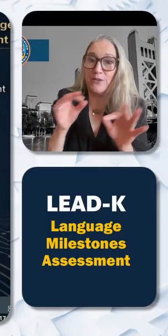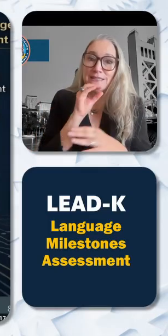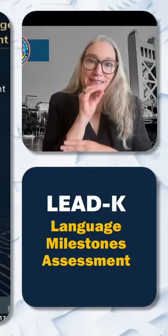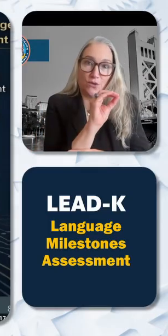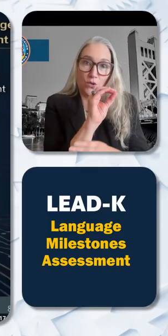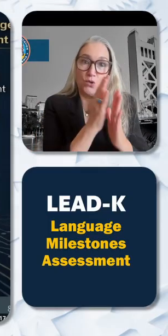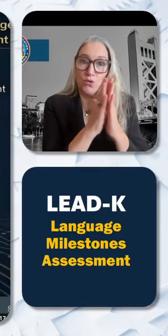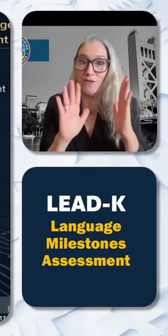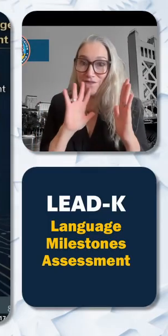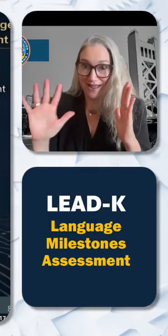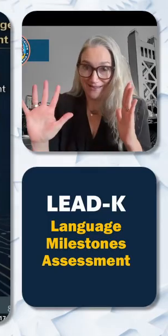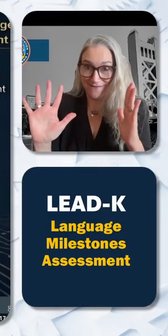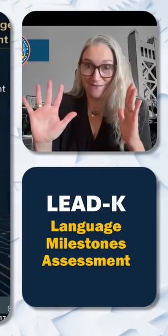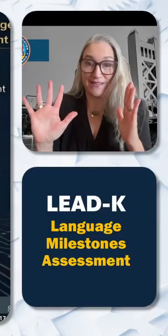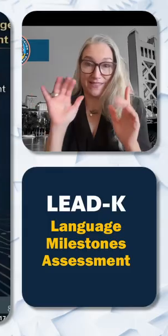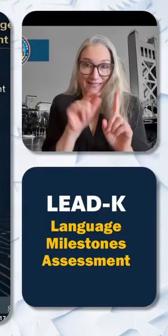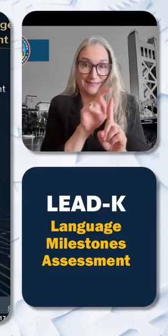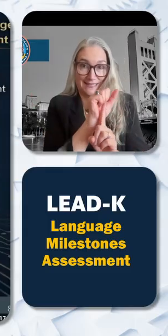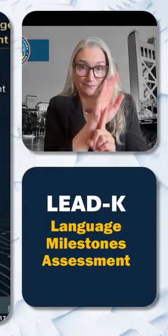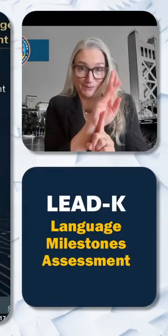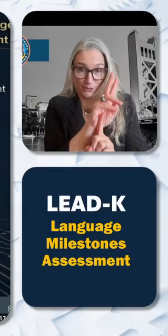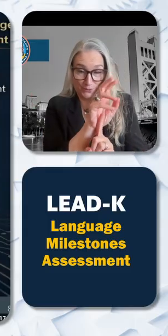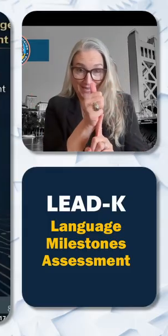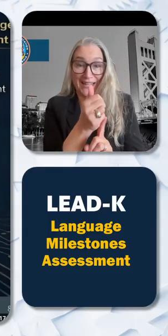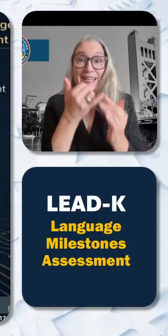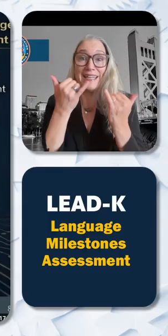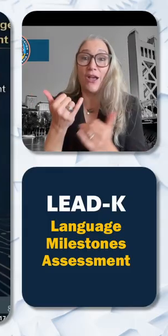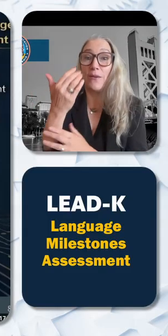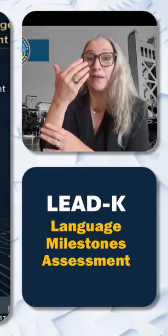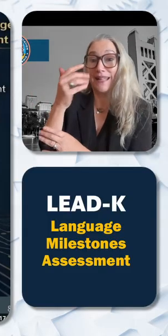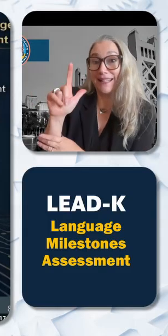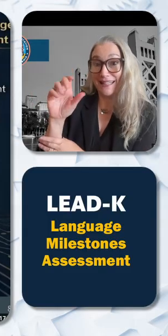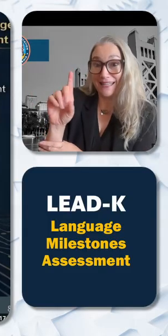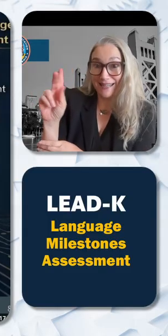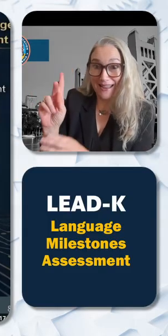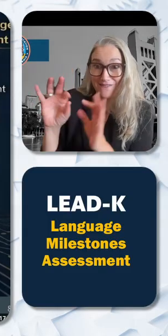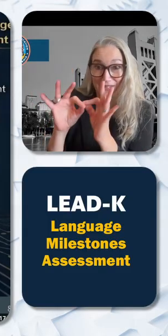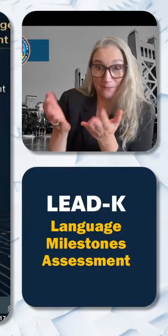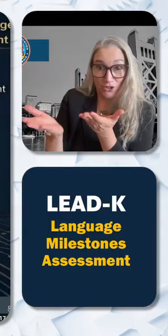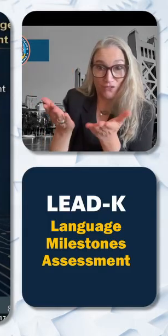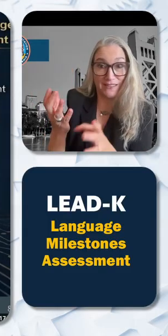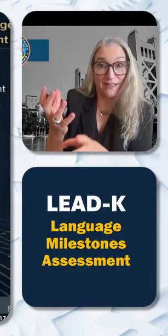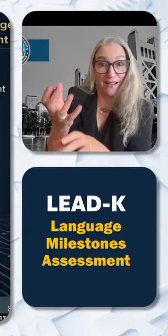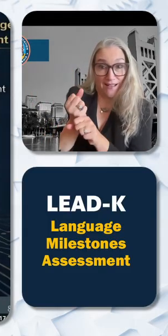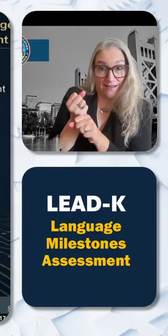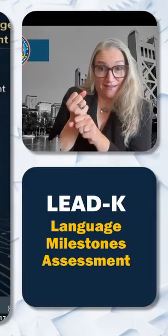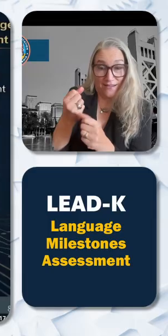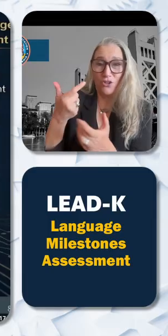We are required to have an assessment for children who are age 0 to 5, so that's SB 210. Now,